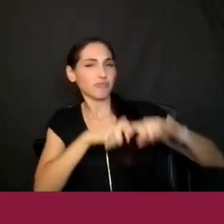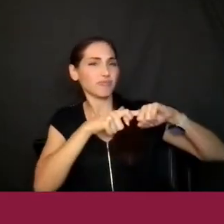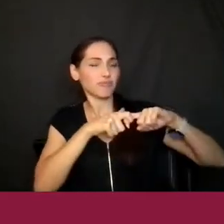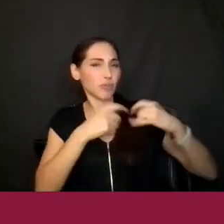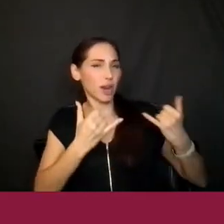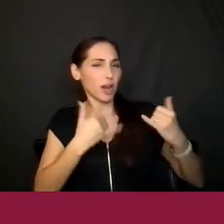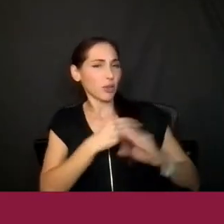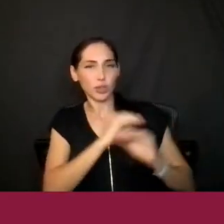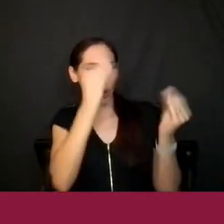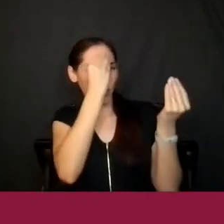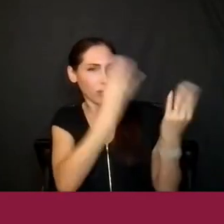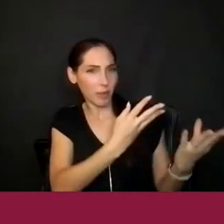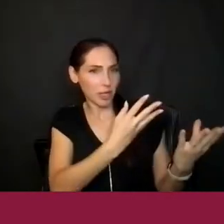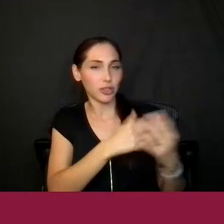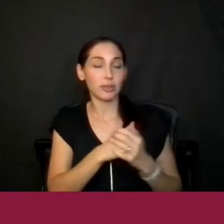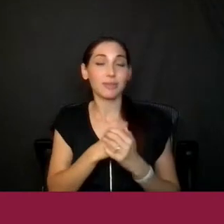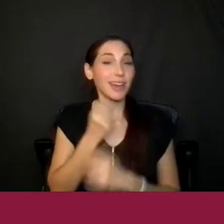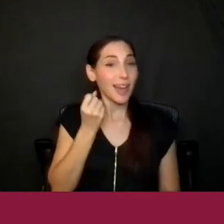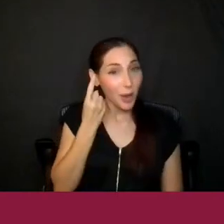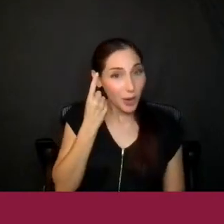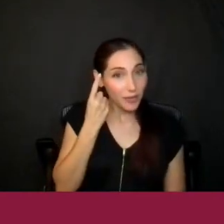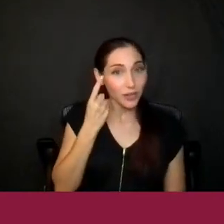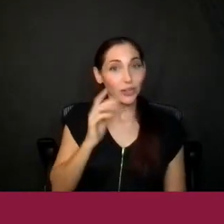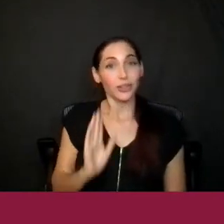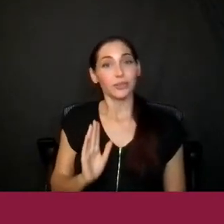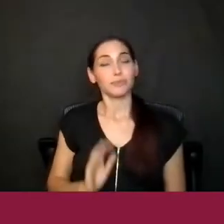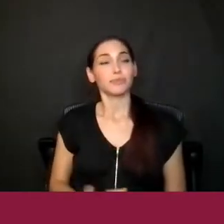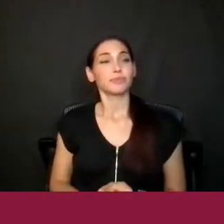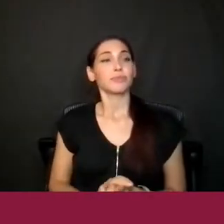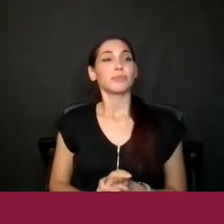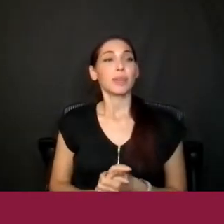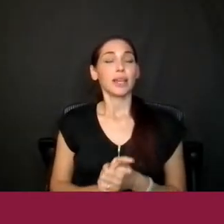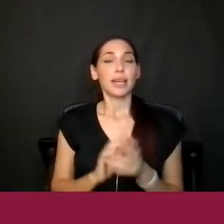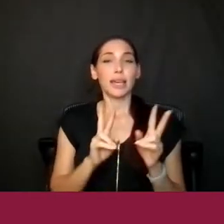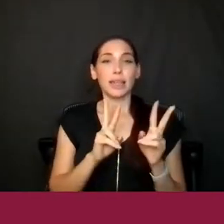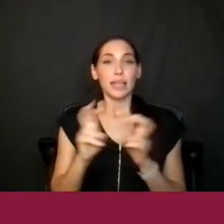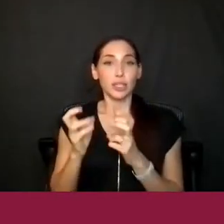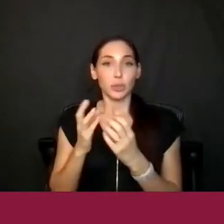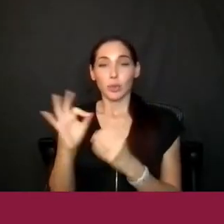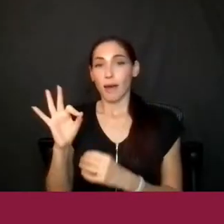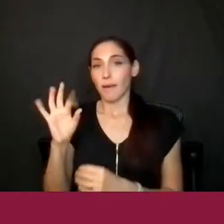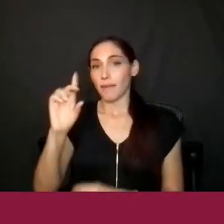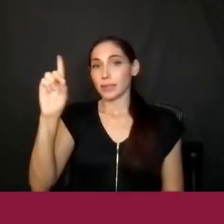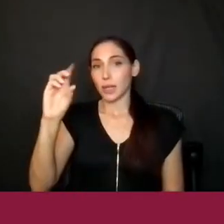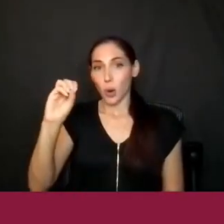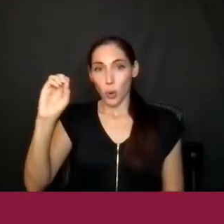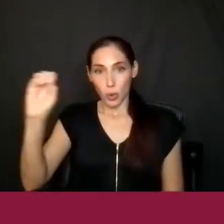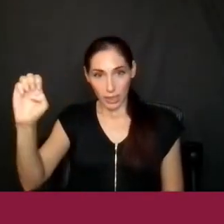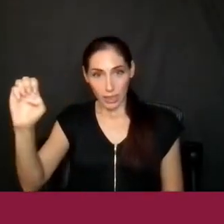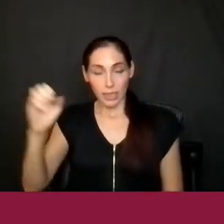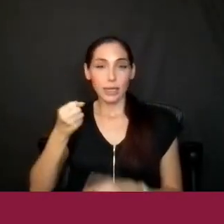However, the issues of Department Ed of Ed,, uh, impacted students and they were